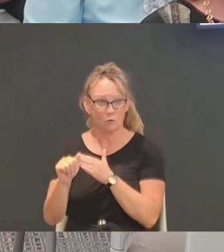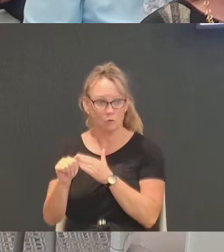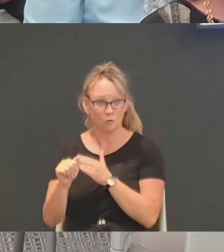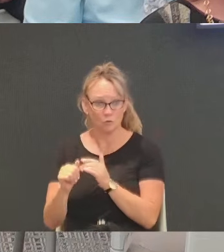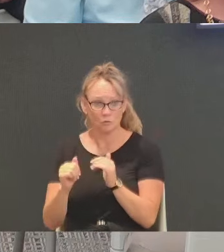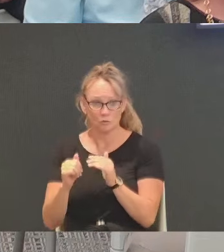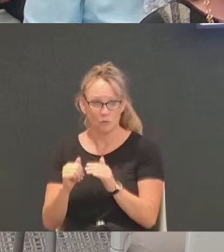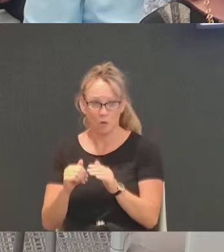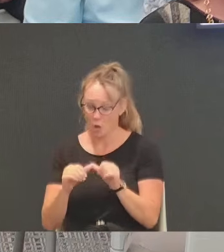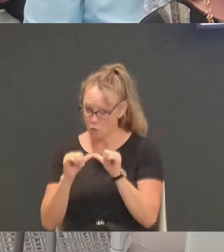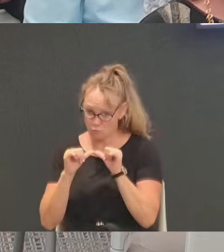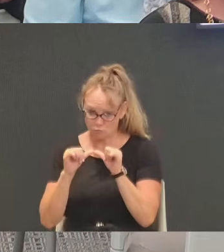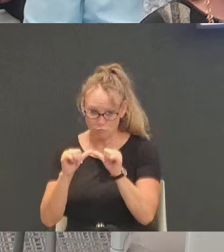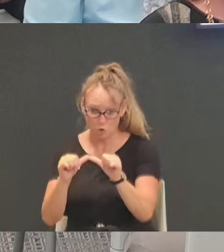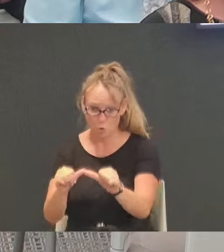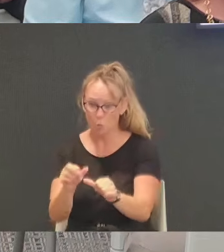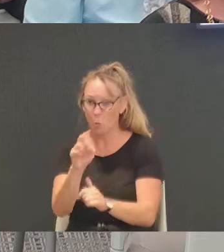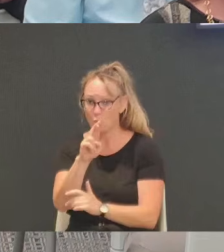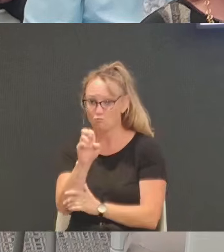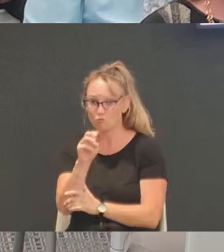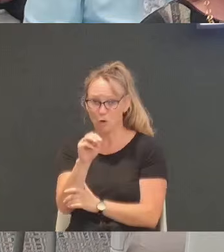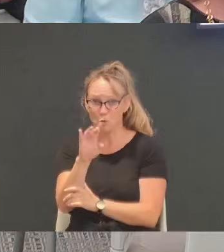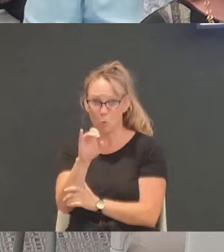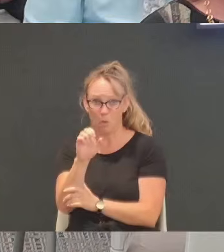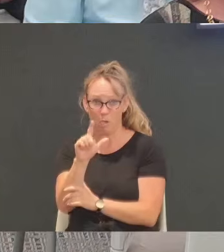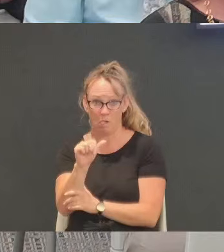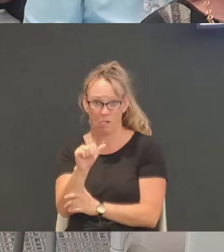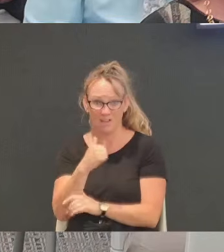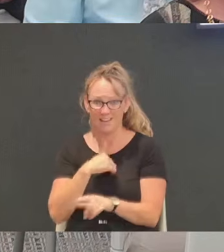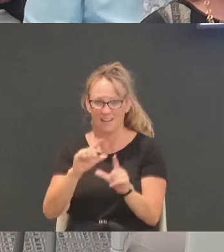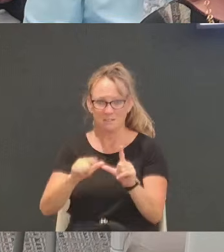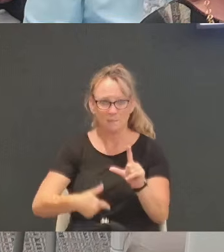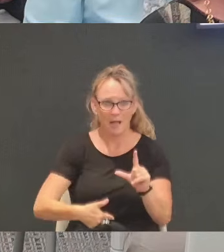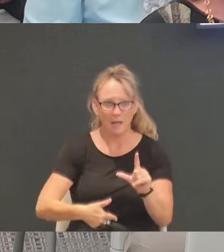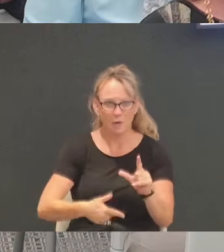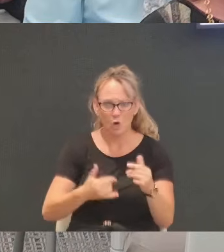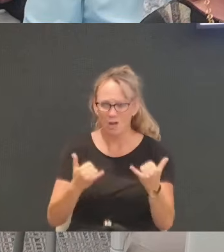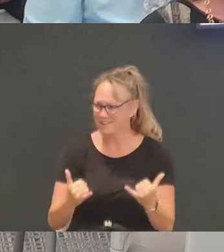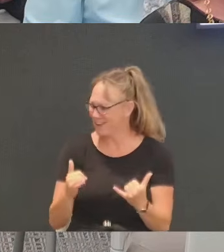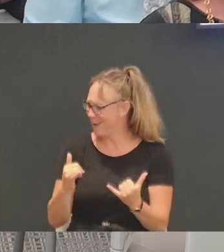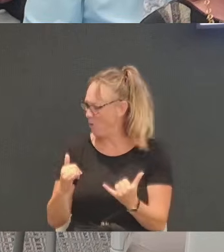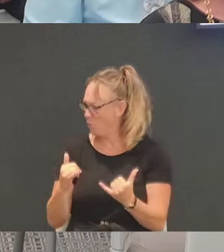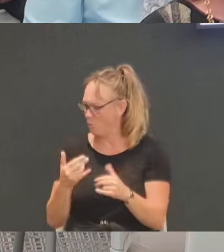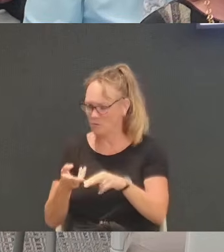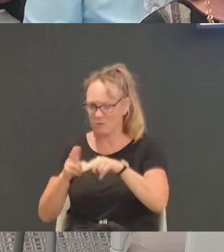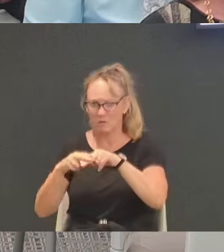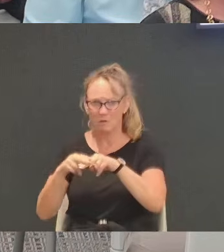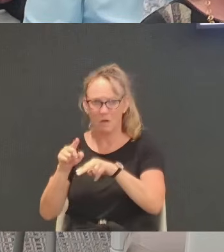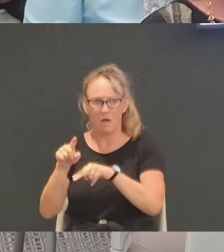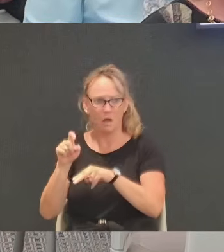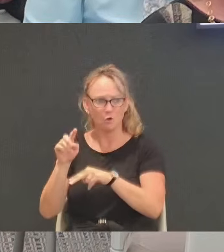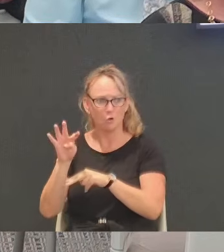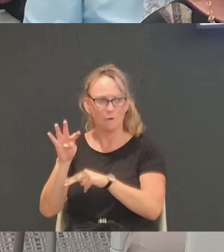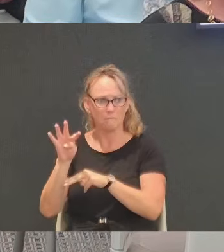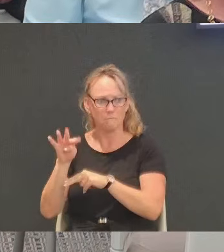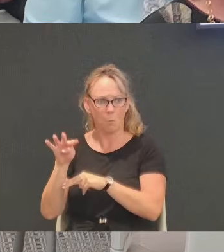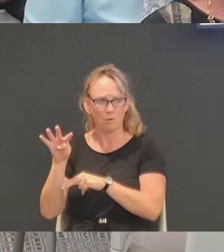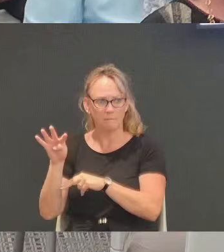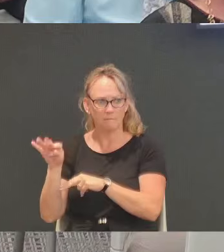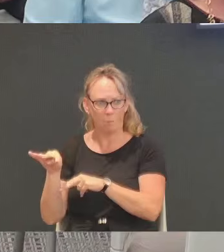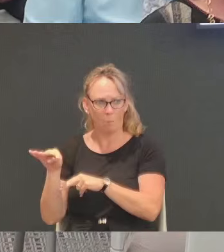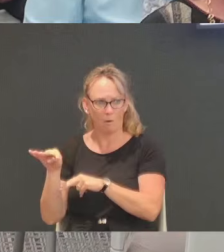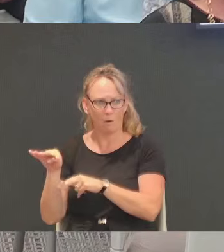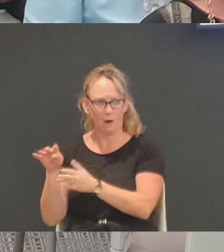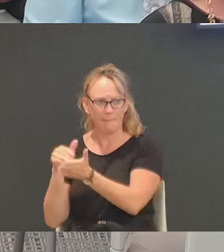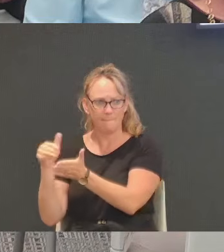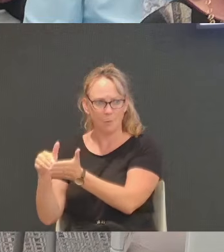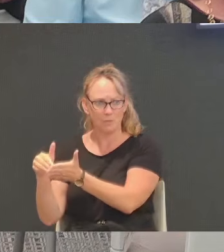it's going to expire. Then you guys are asking for 140. Get it up to 144 million. That's a literally